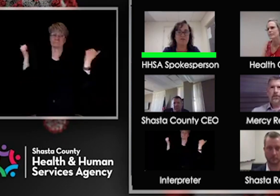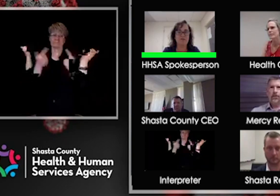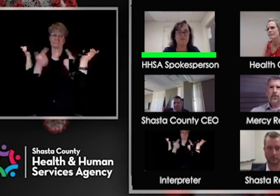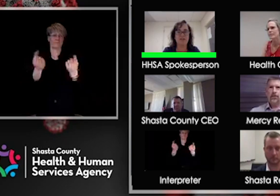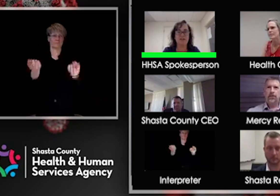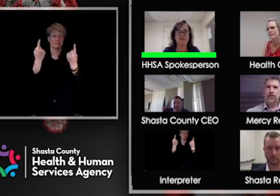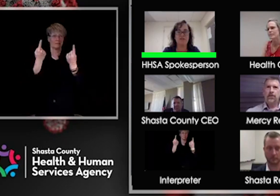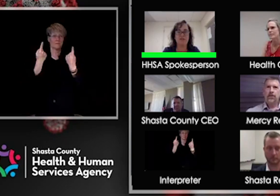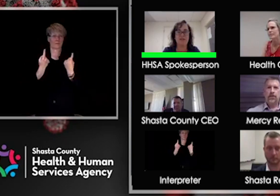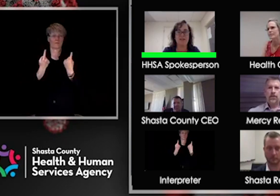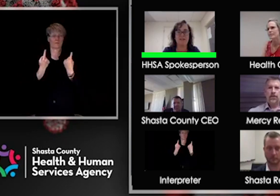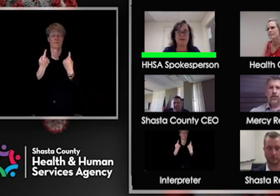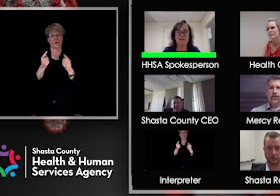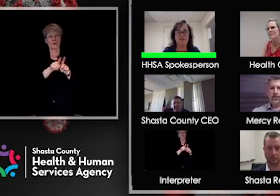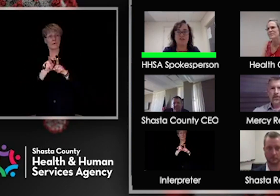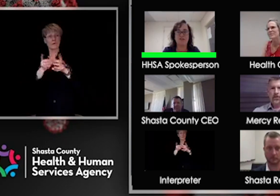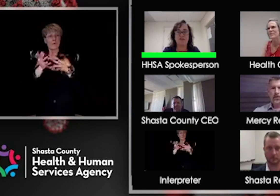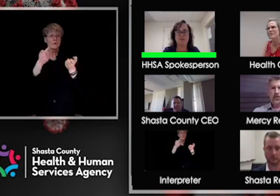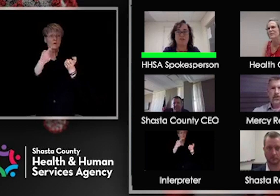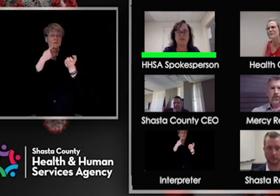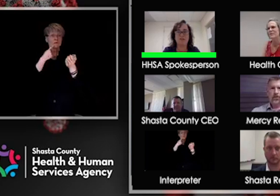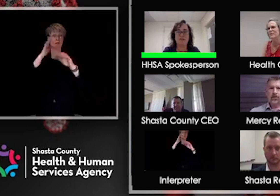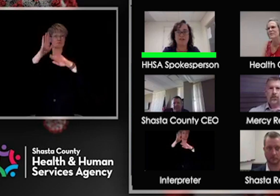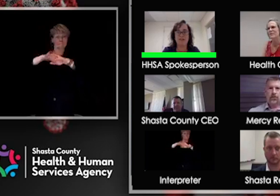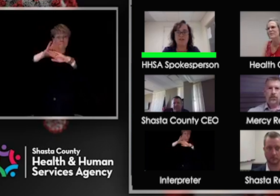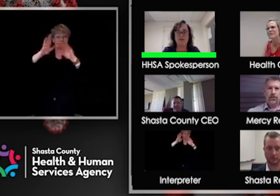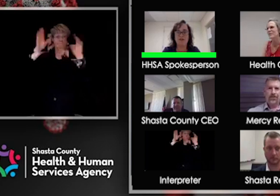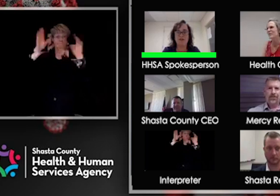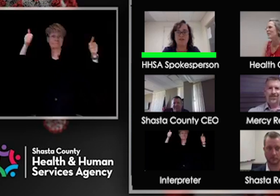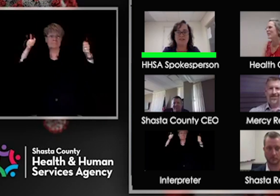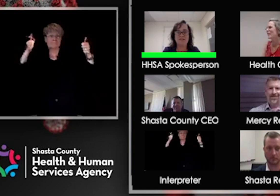I also wanted to give a shout out to our sign language interpreters. They’re here with